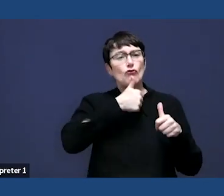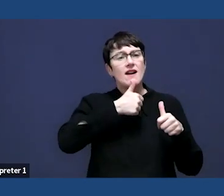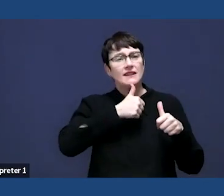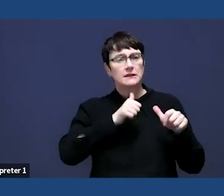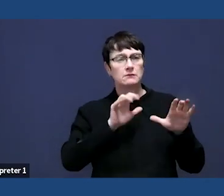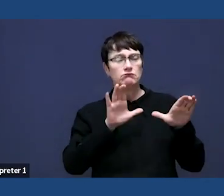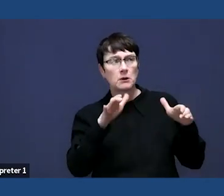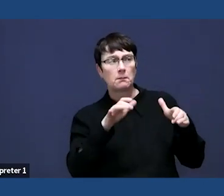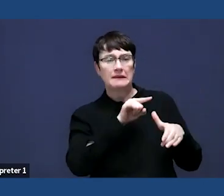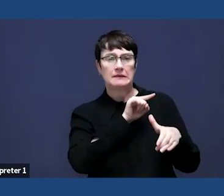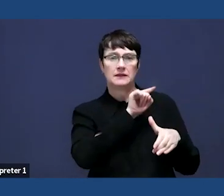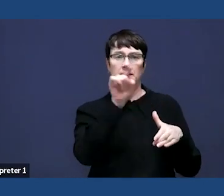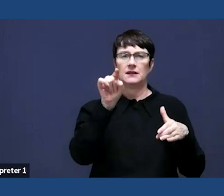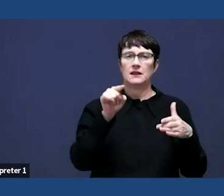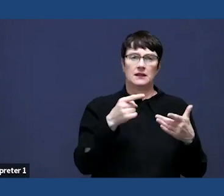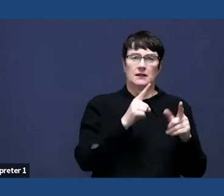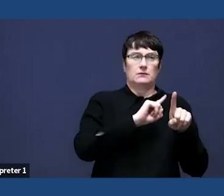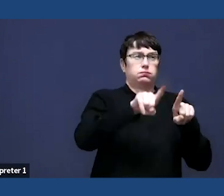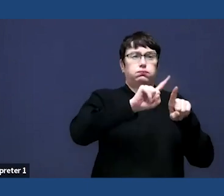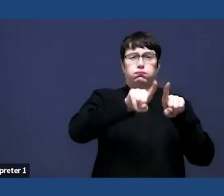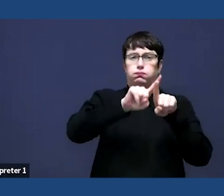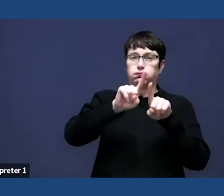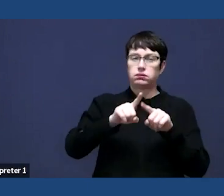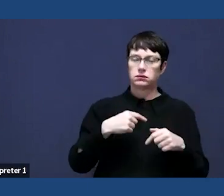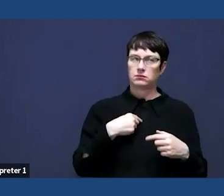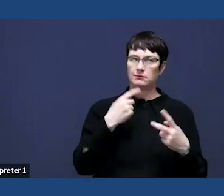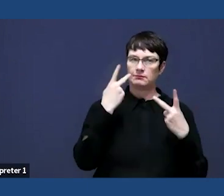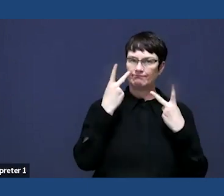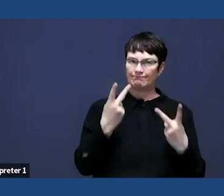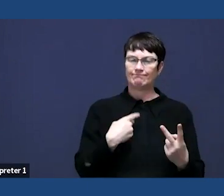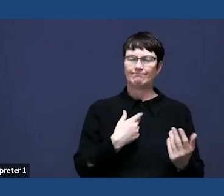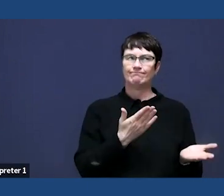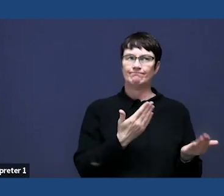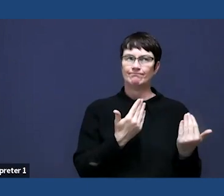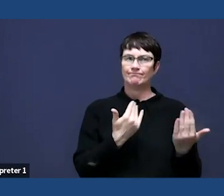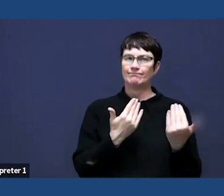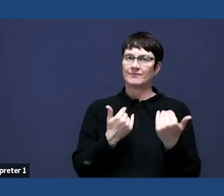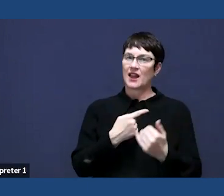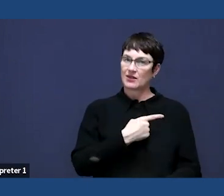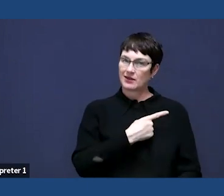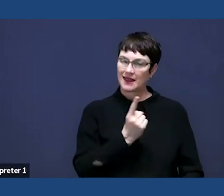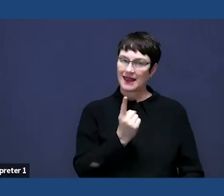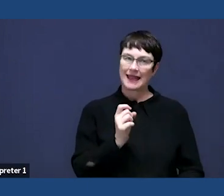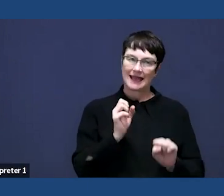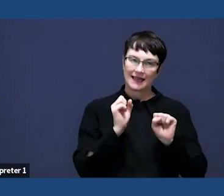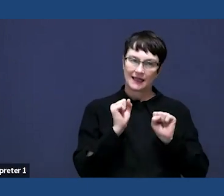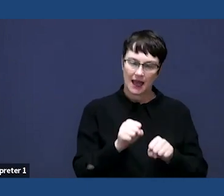to -- are enthusiastic and proactive in trying to do it.